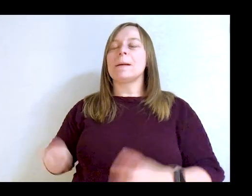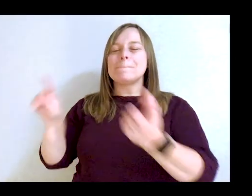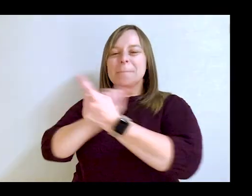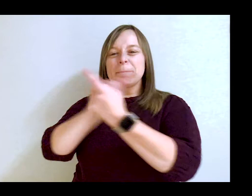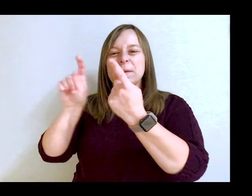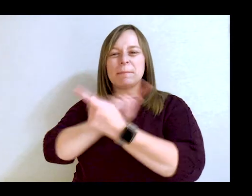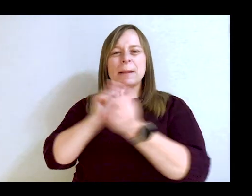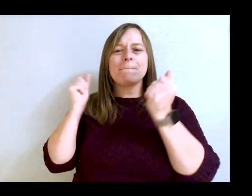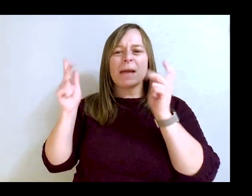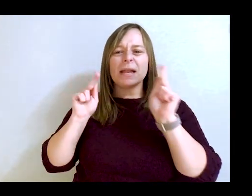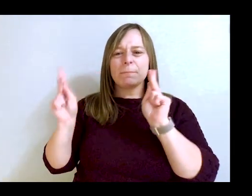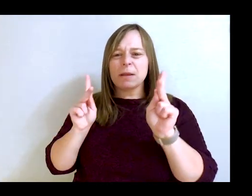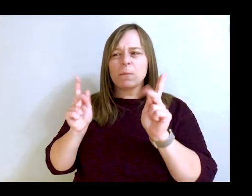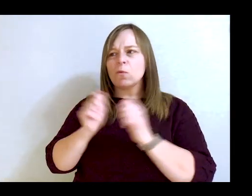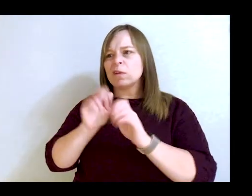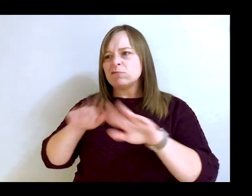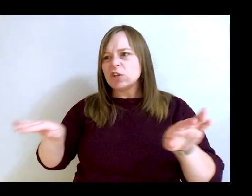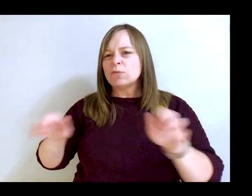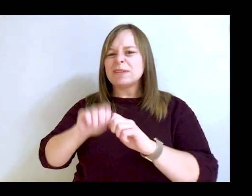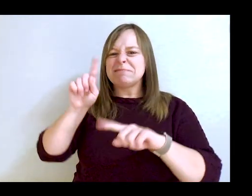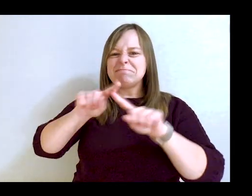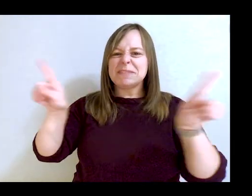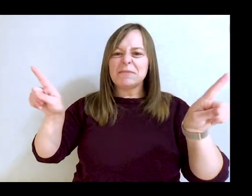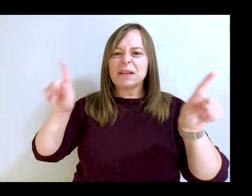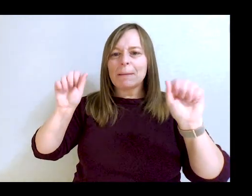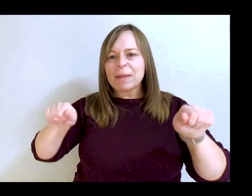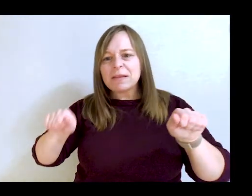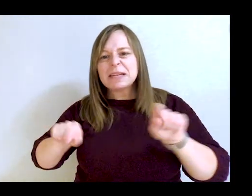get to meet a lot of people with kids with all different abilities and